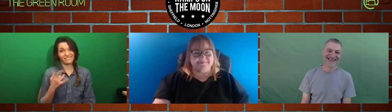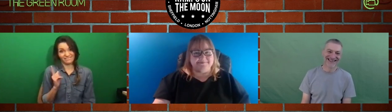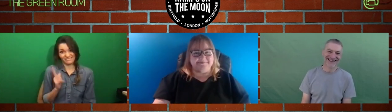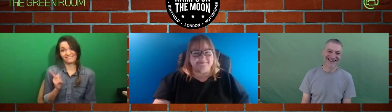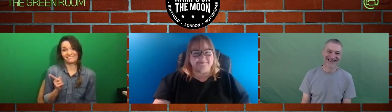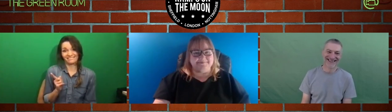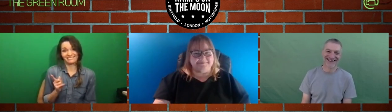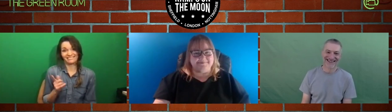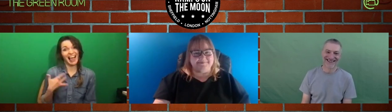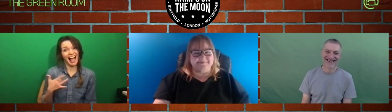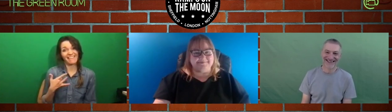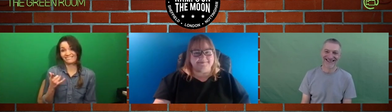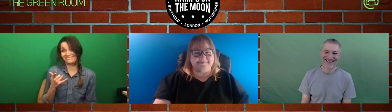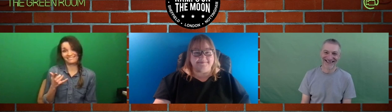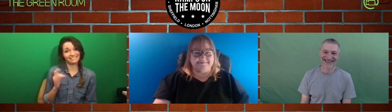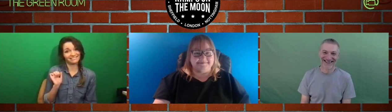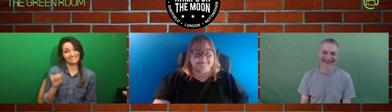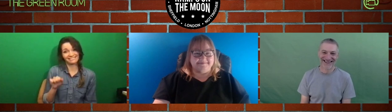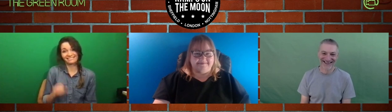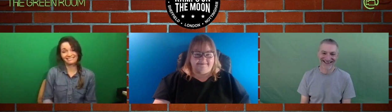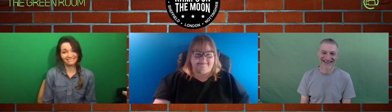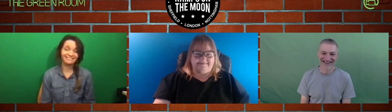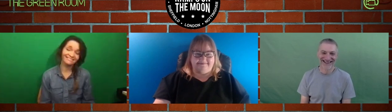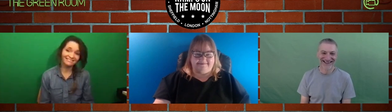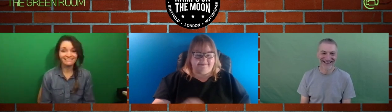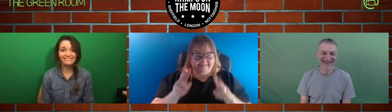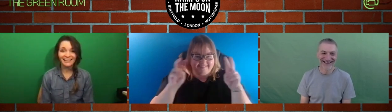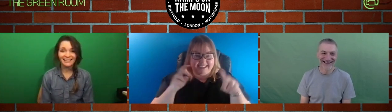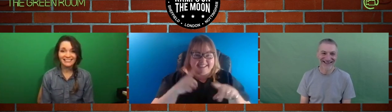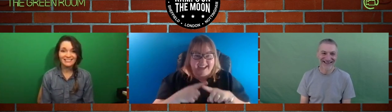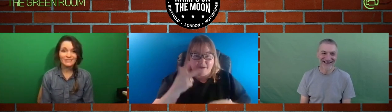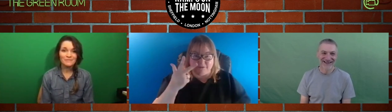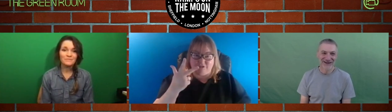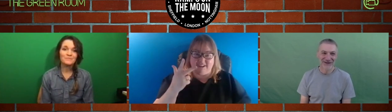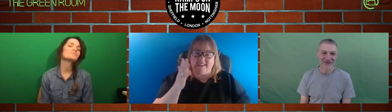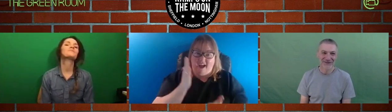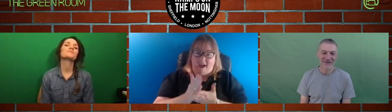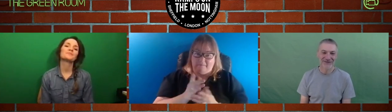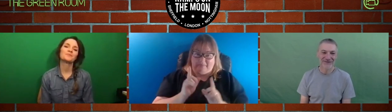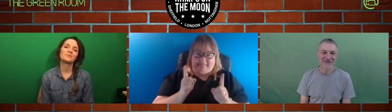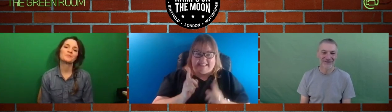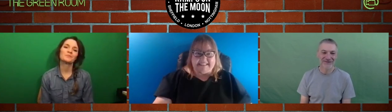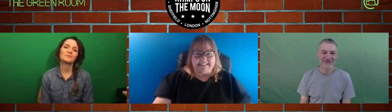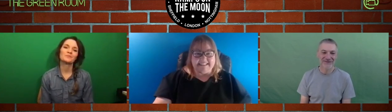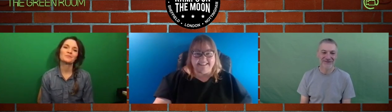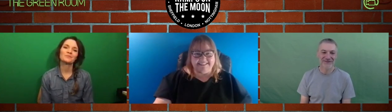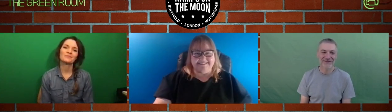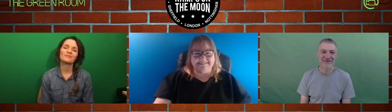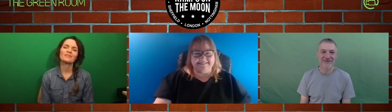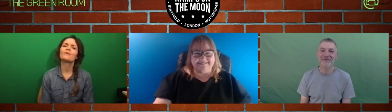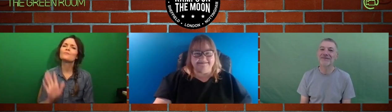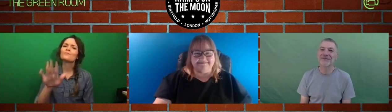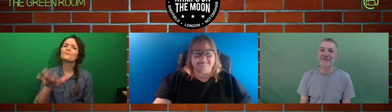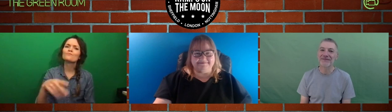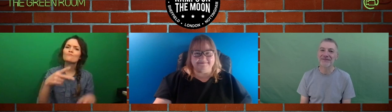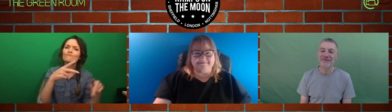It works, yeah. CLE: Yeah, so Rebekah. We're sort of coming